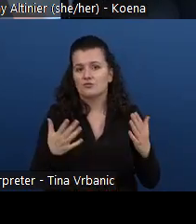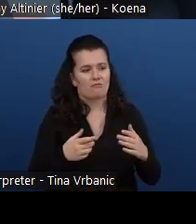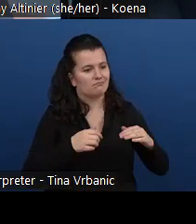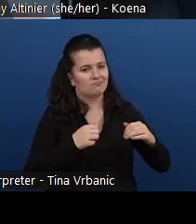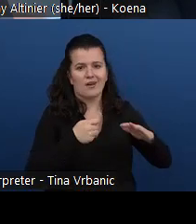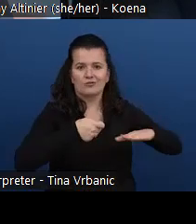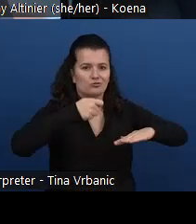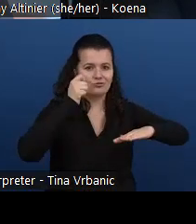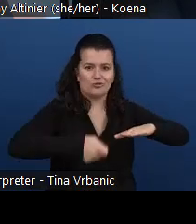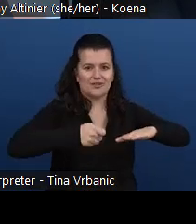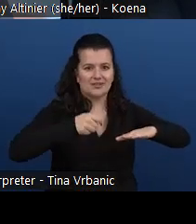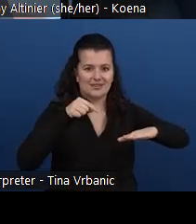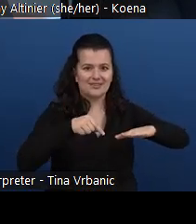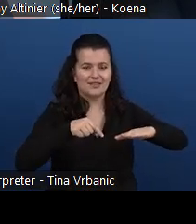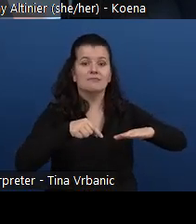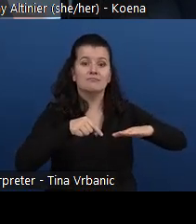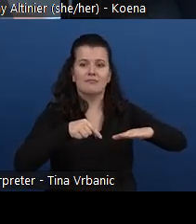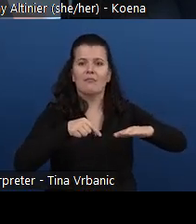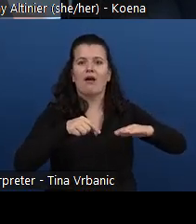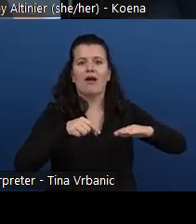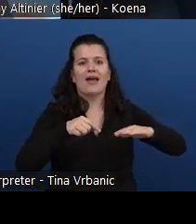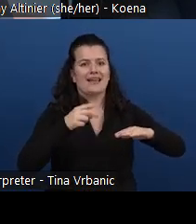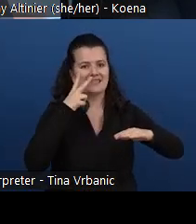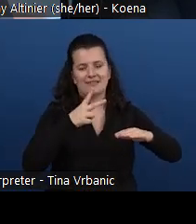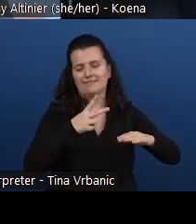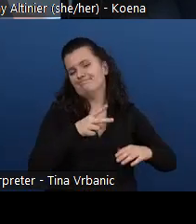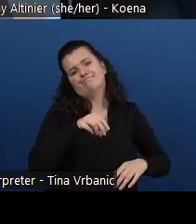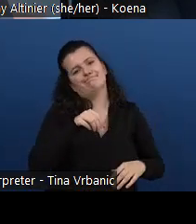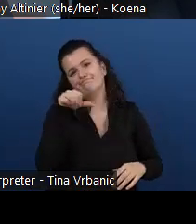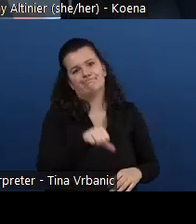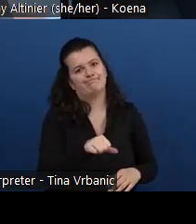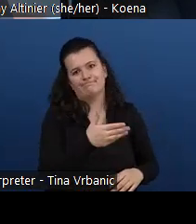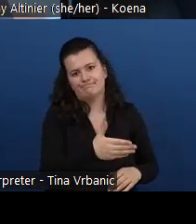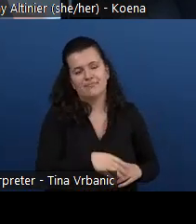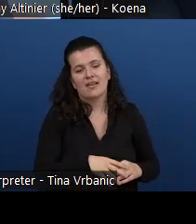So that's really hard. I just want to take two examples.